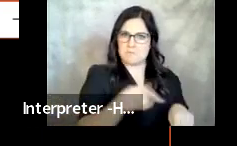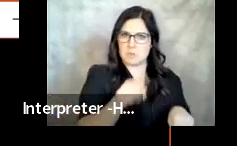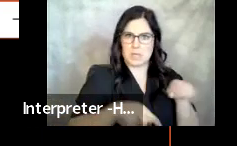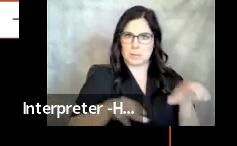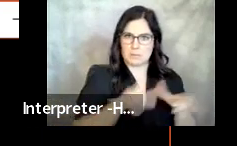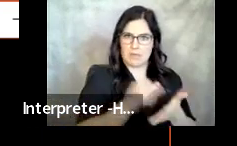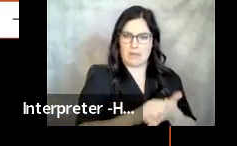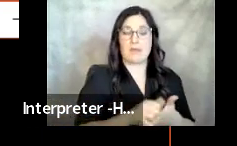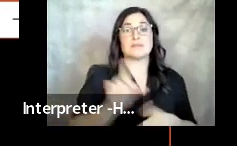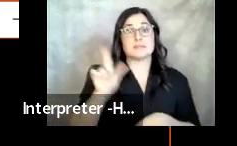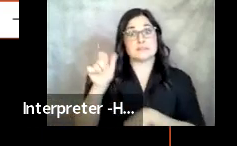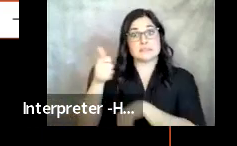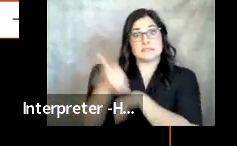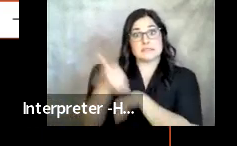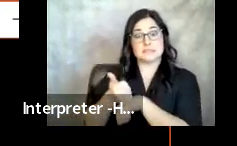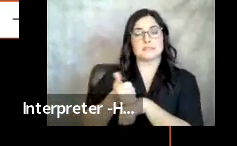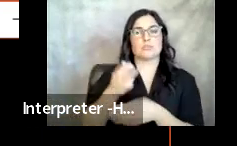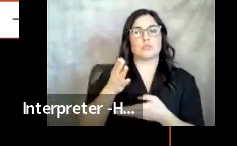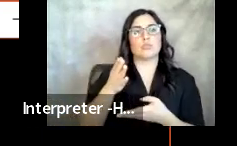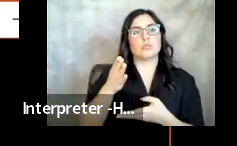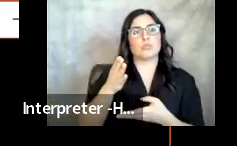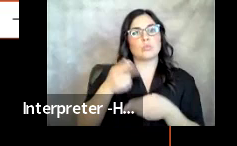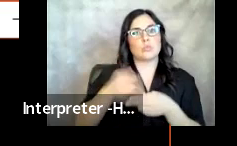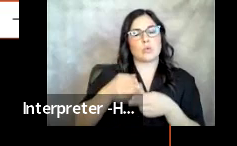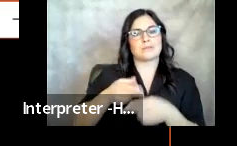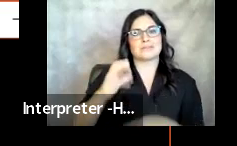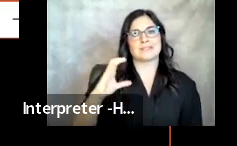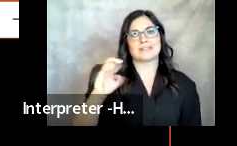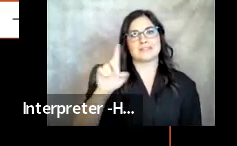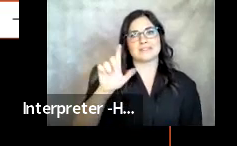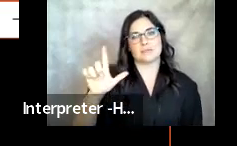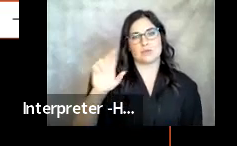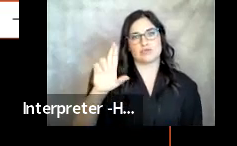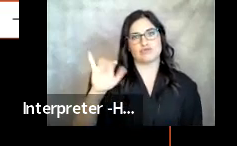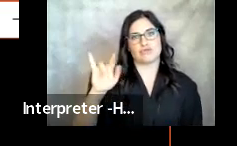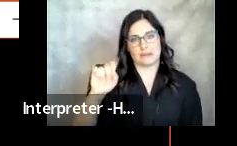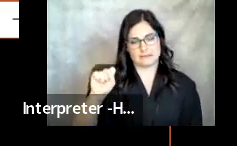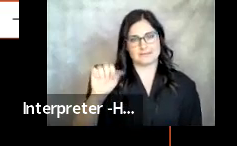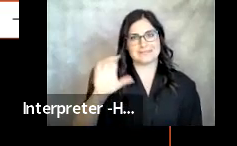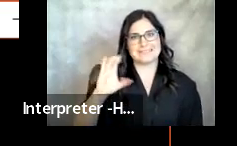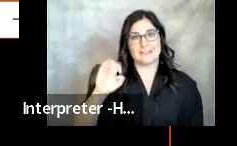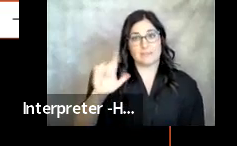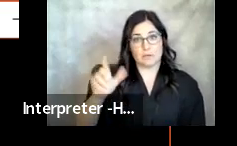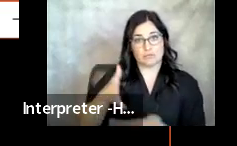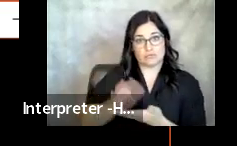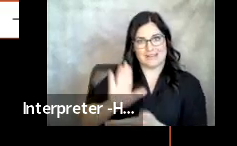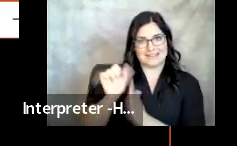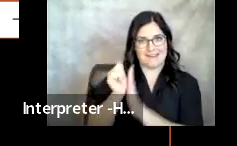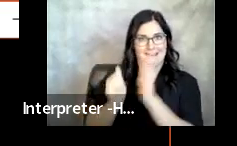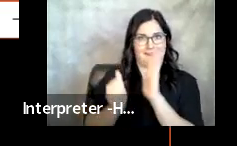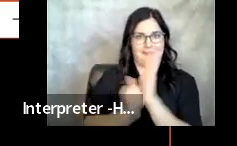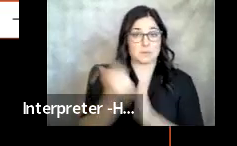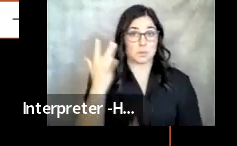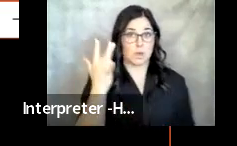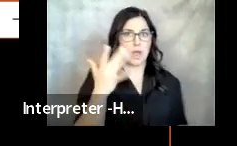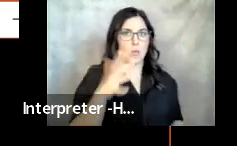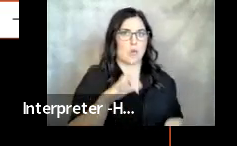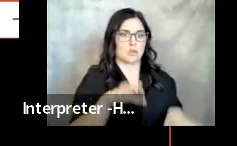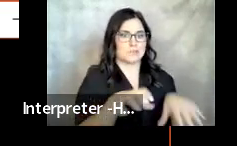Passed a Civil Rights. Act. This was one of their efforts to protect the civil rights. Of the formerly.